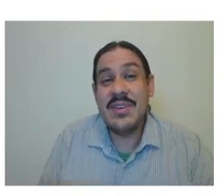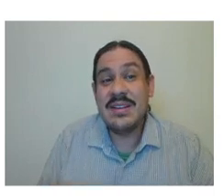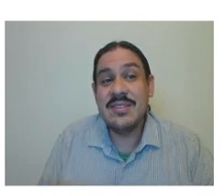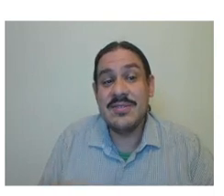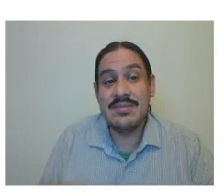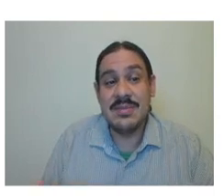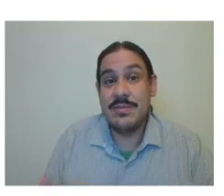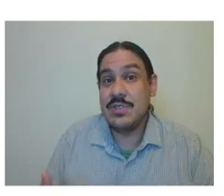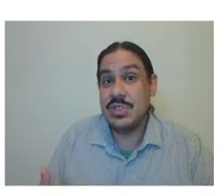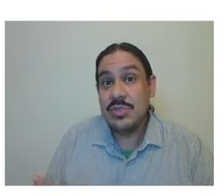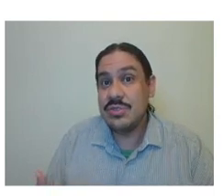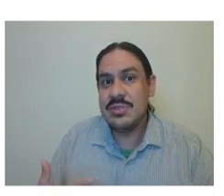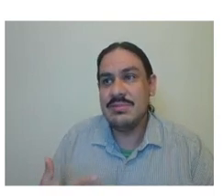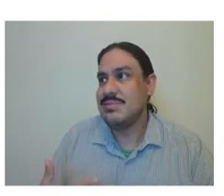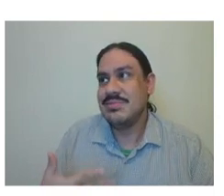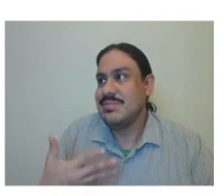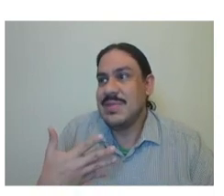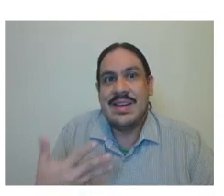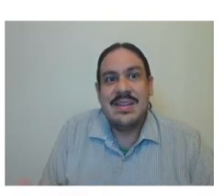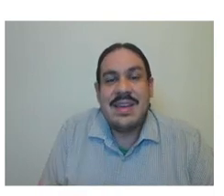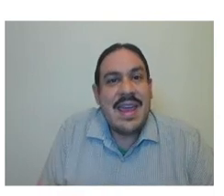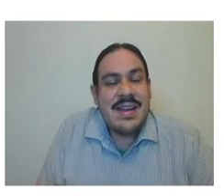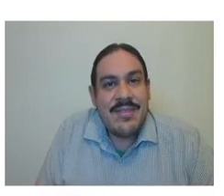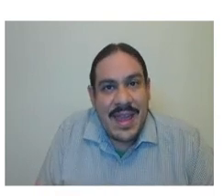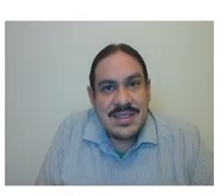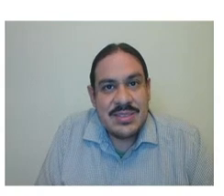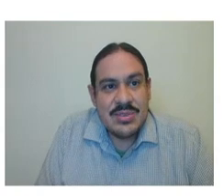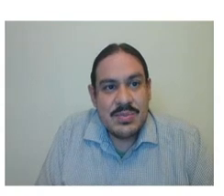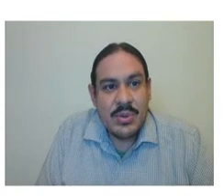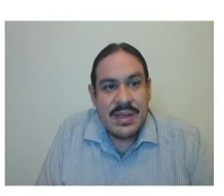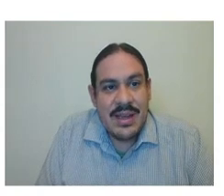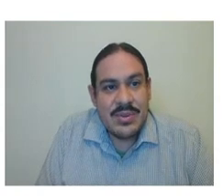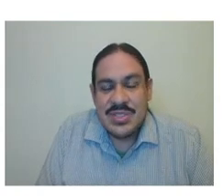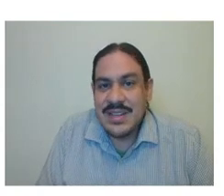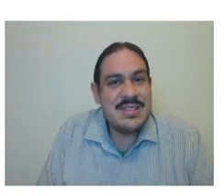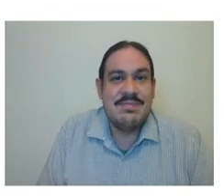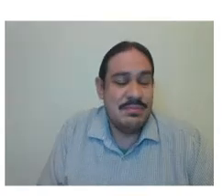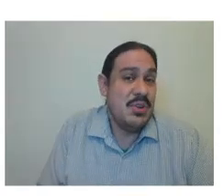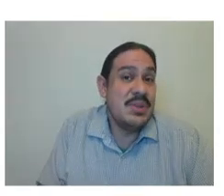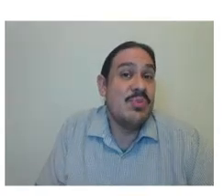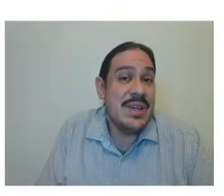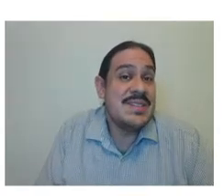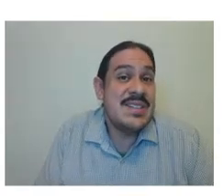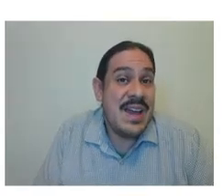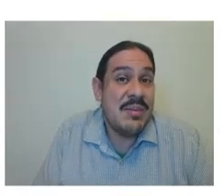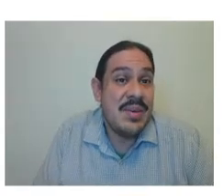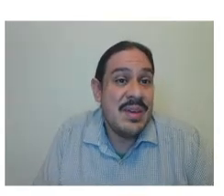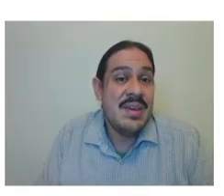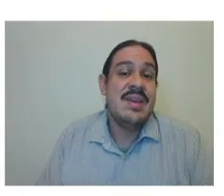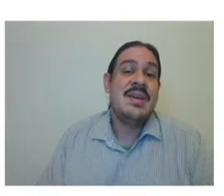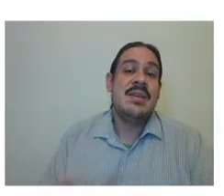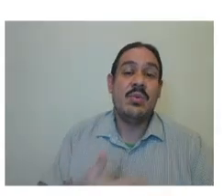schools work nowadays is by making them bilingual by having children who